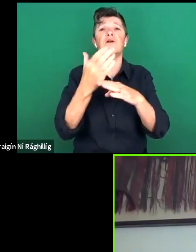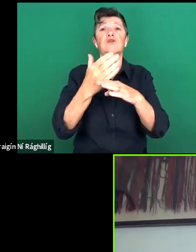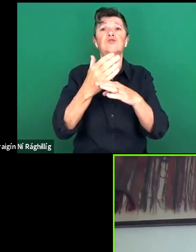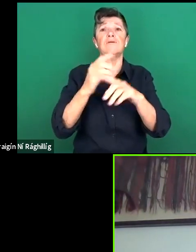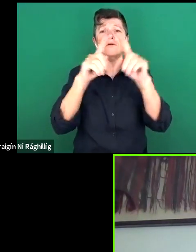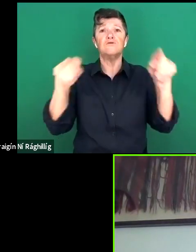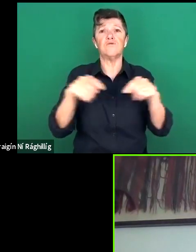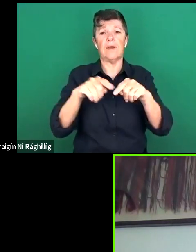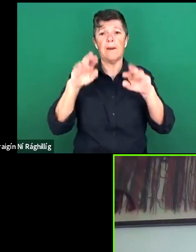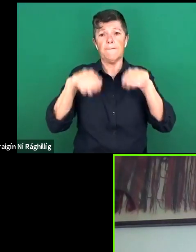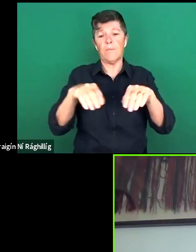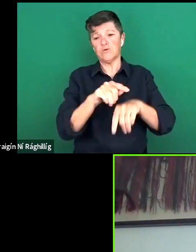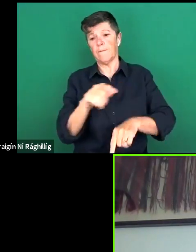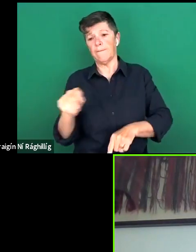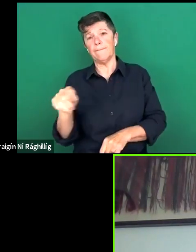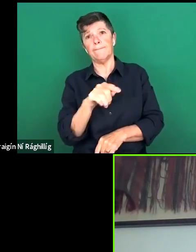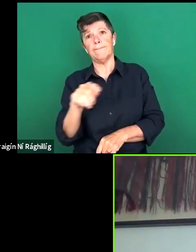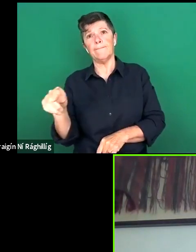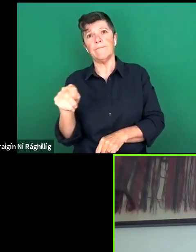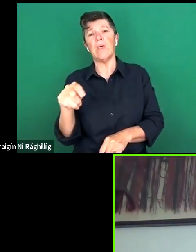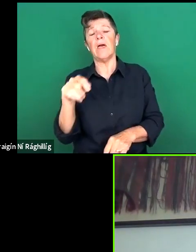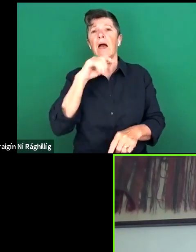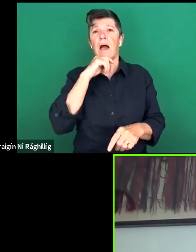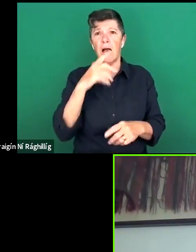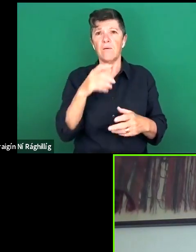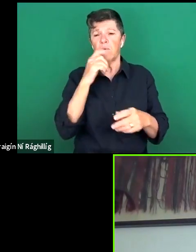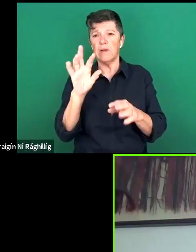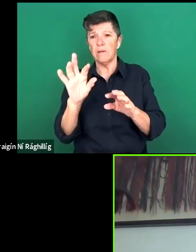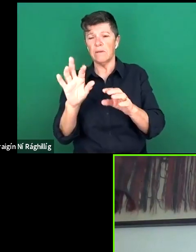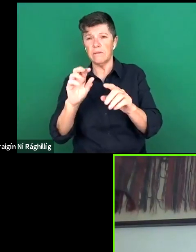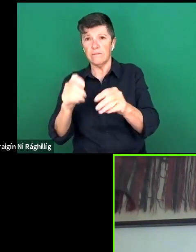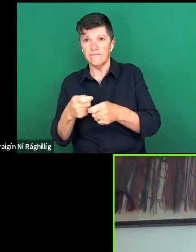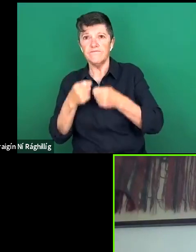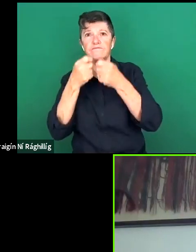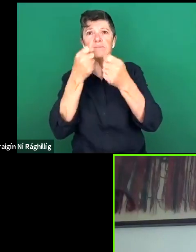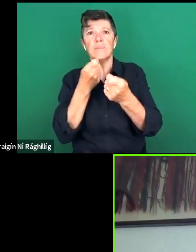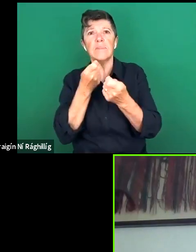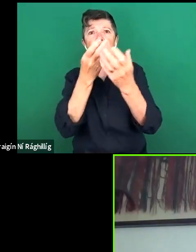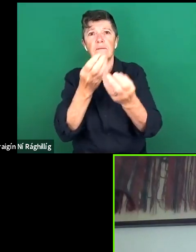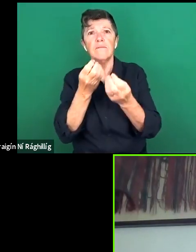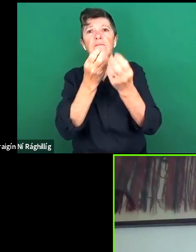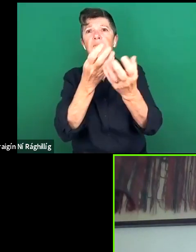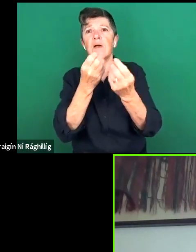and podcast subject to no technical difficulties. There will be opportunity for you to